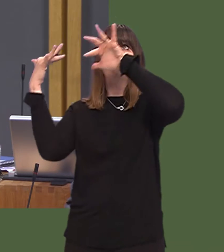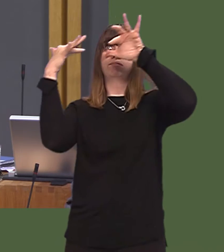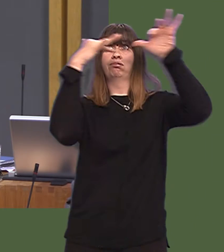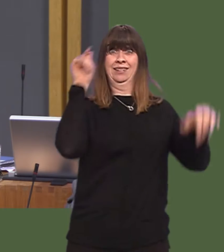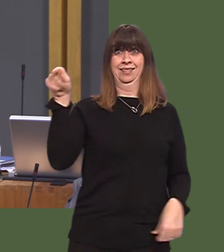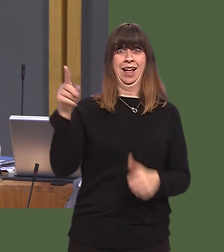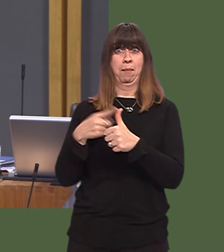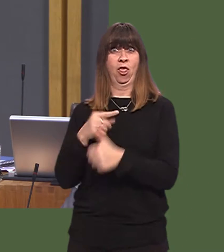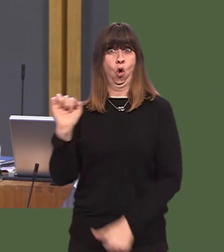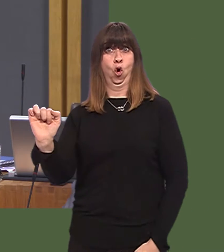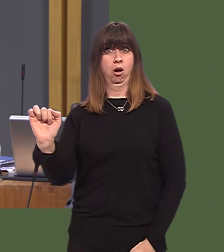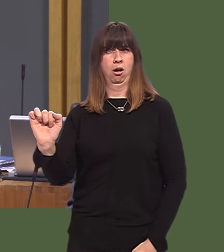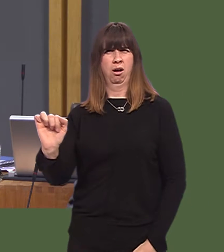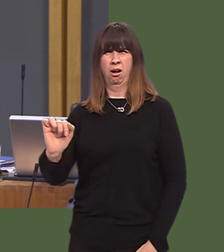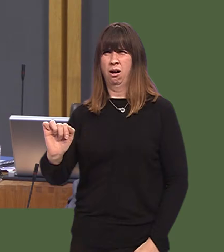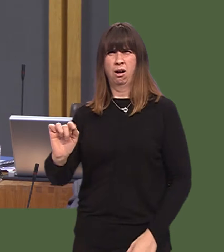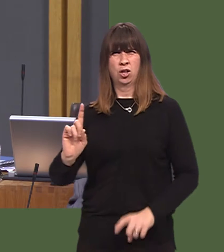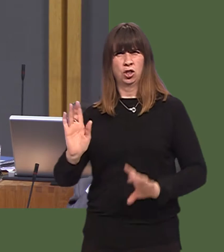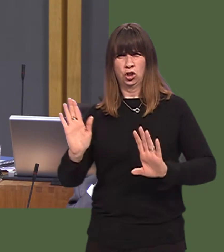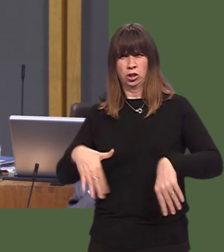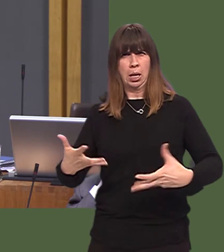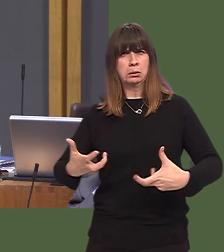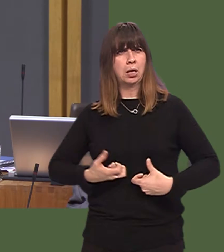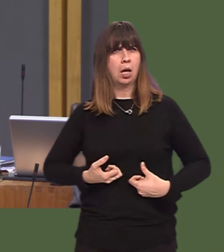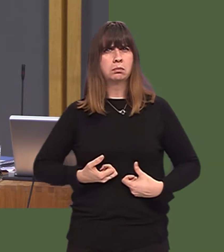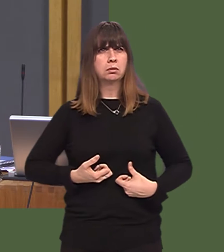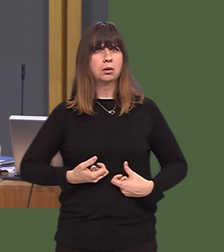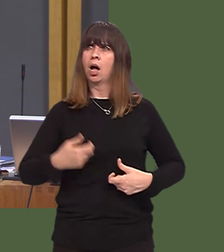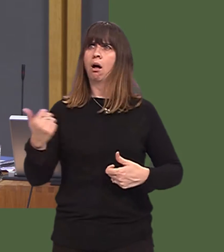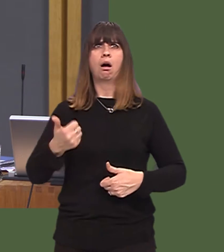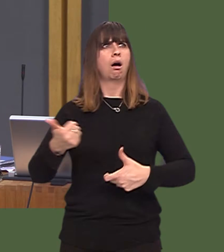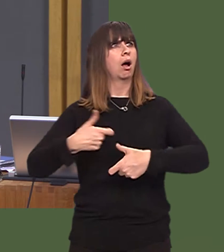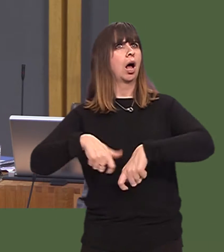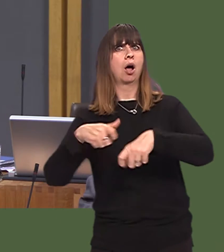Why are we allowing such a situation, where there is this pollution coming from a power